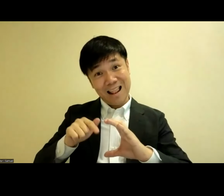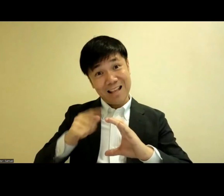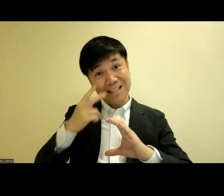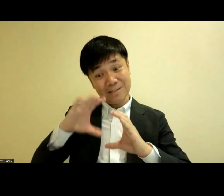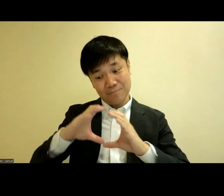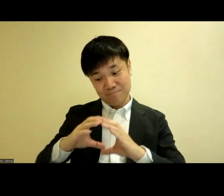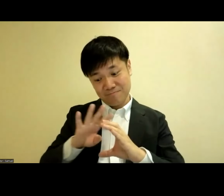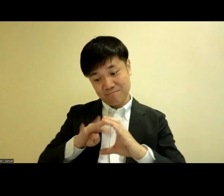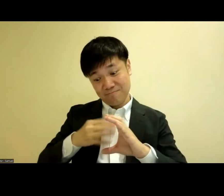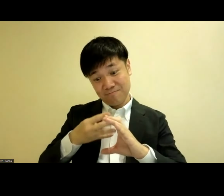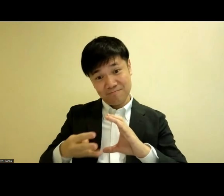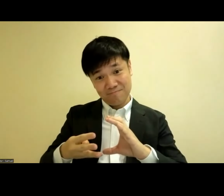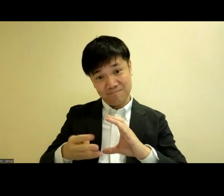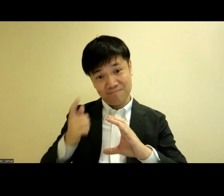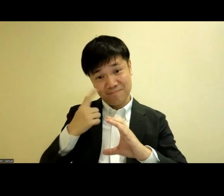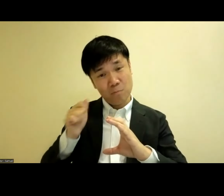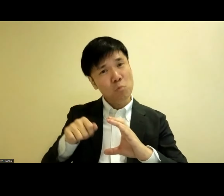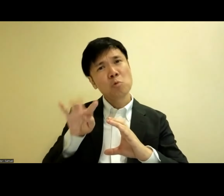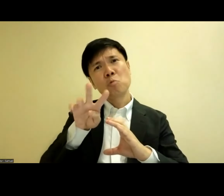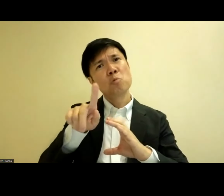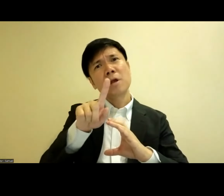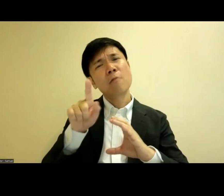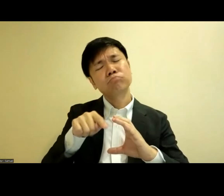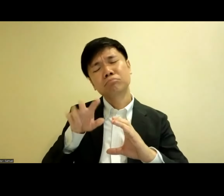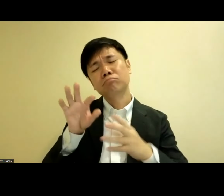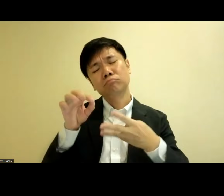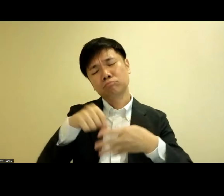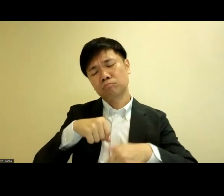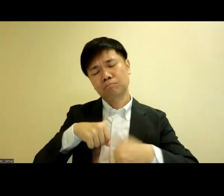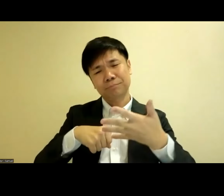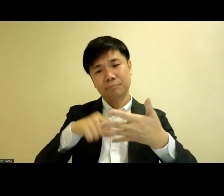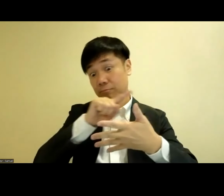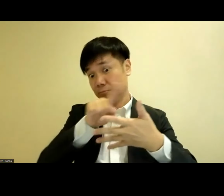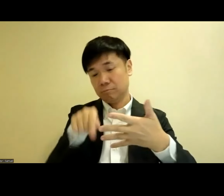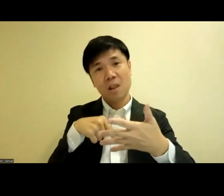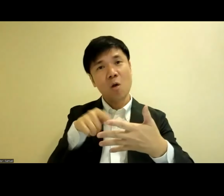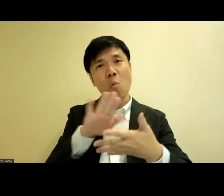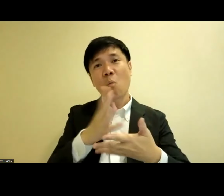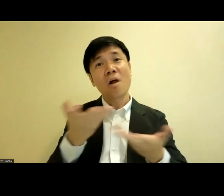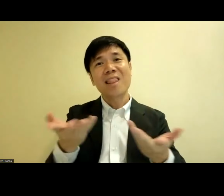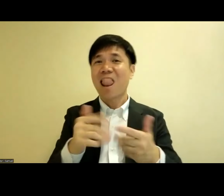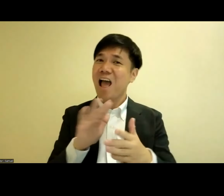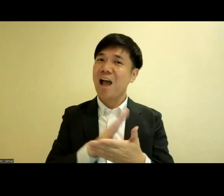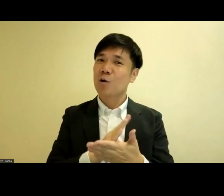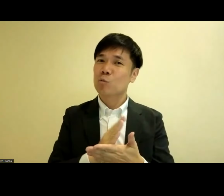allow you to access specific language channels. Please choose your channel that you will be following throughout the meeting.